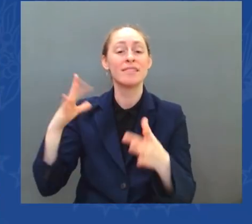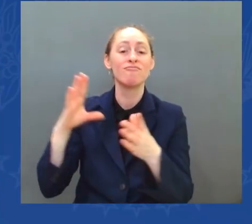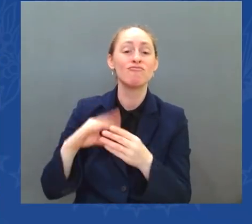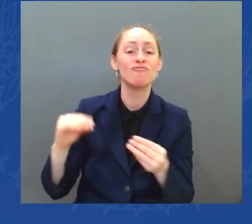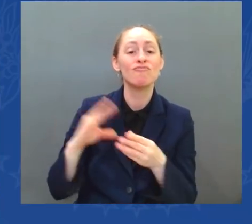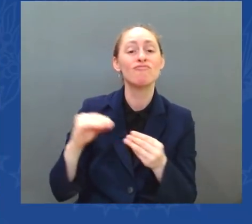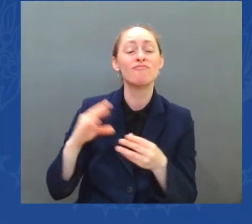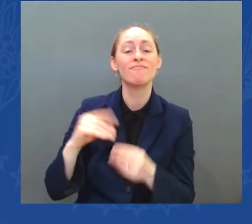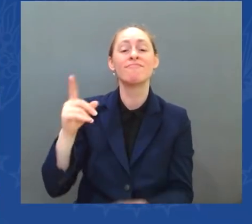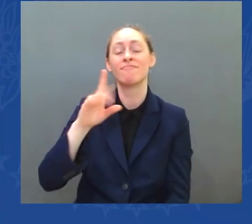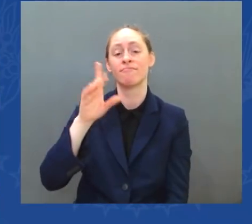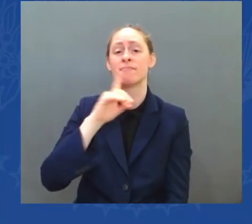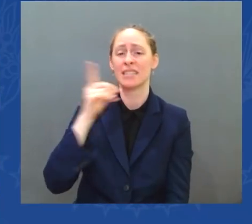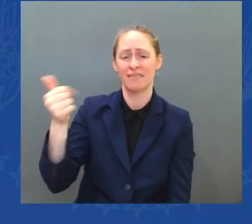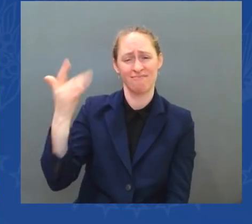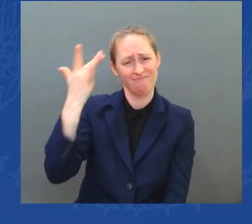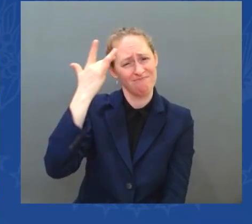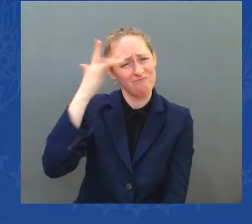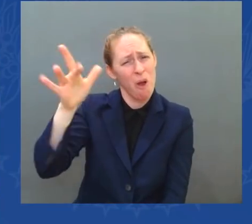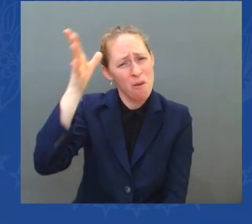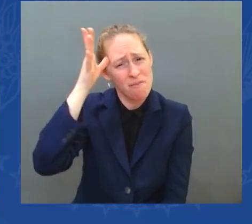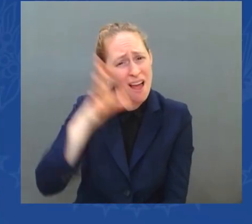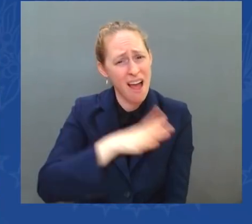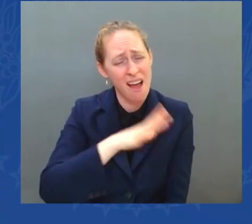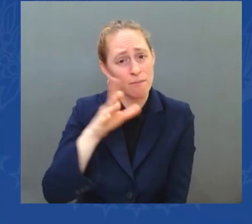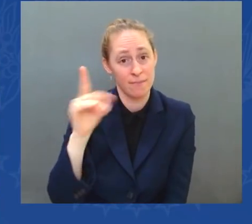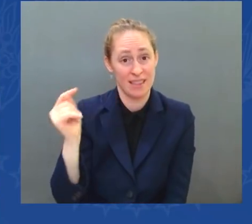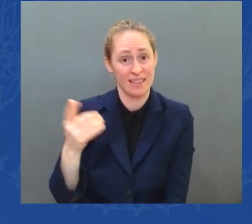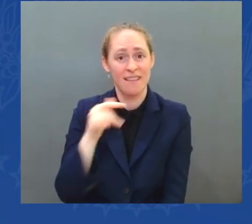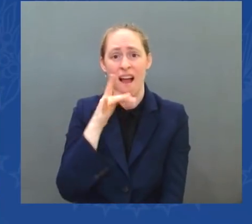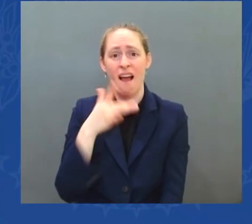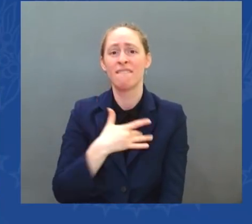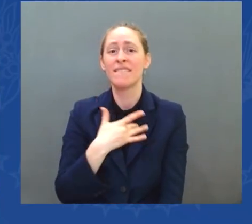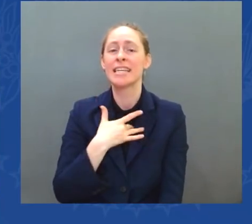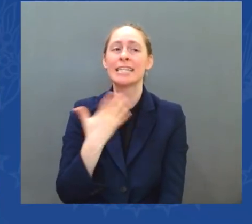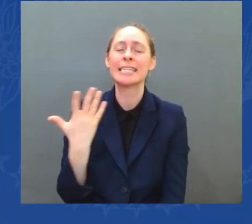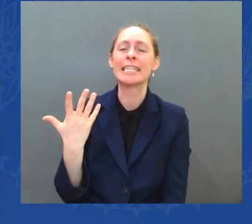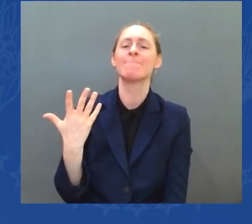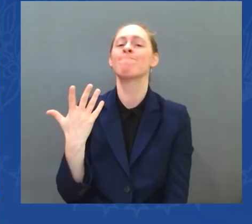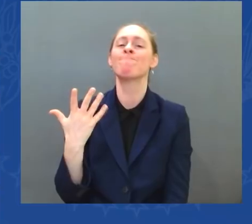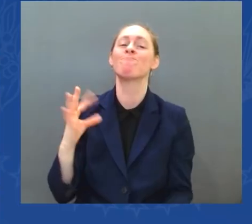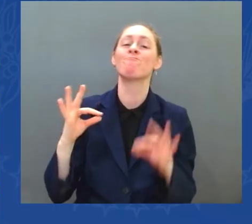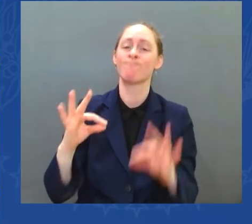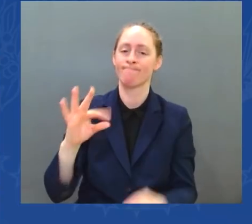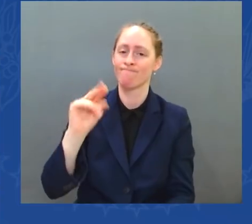And my dad used to say that everybody deserves just a little bit of breathing room.